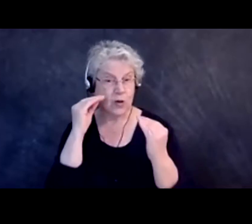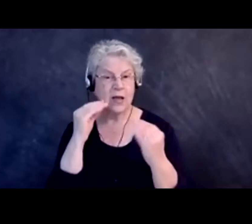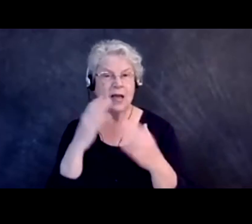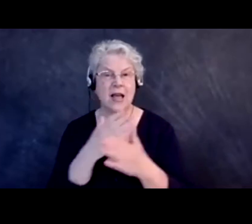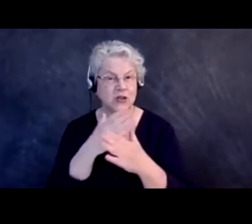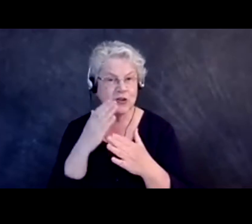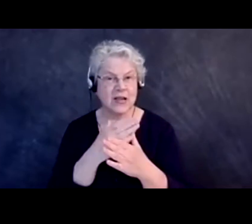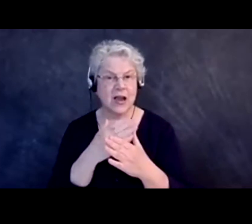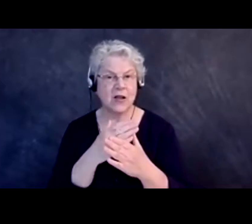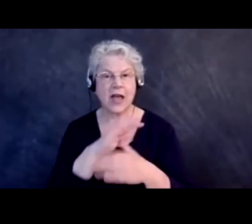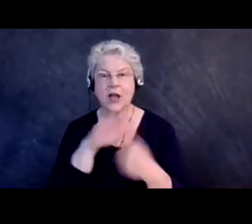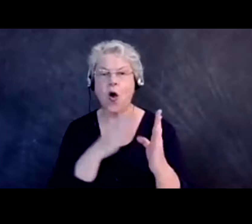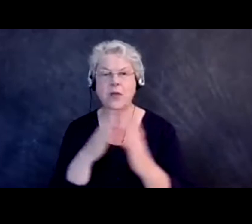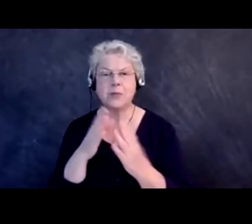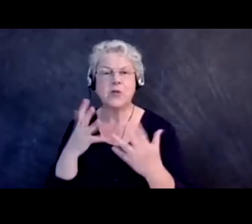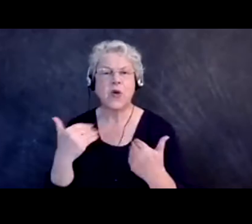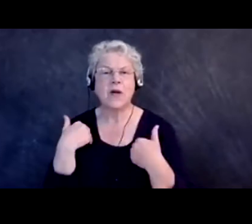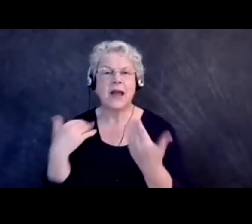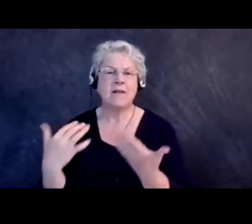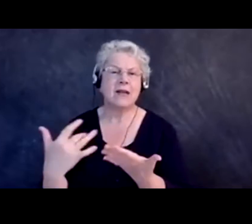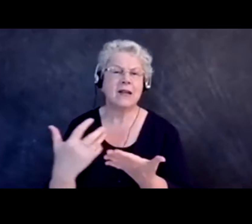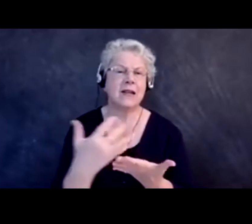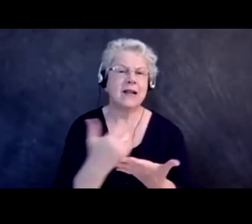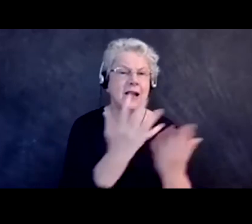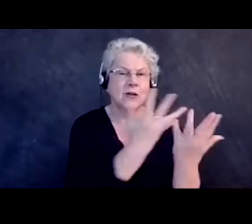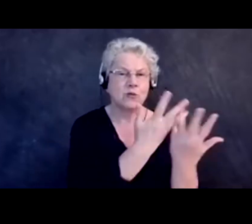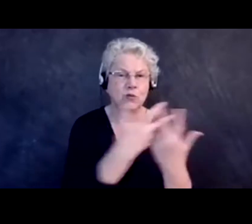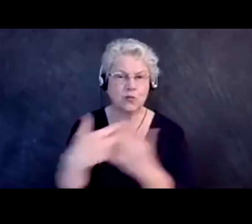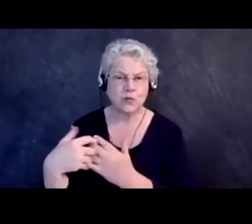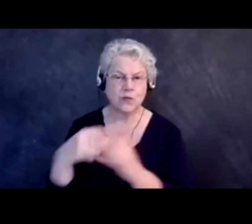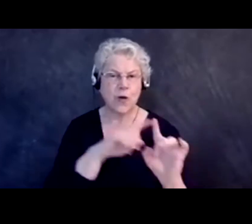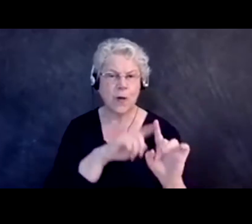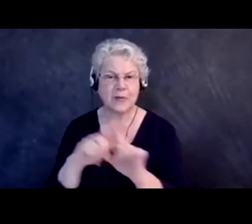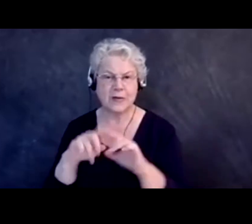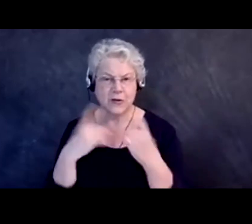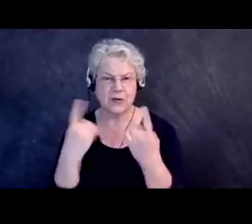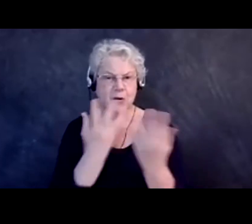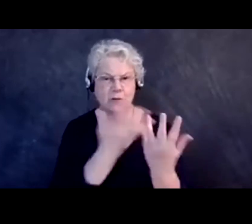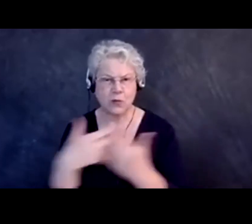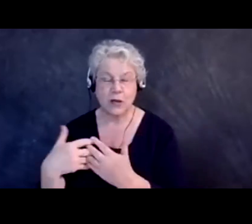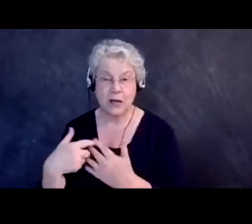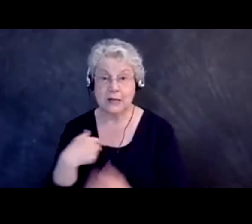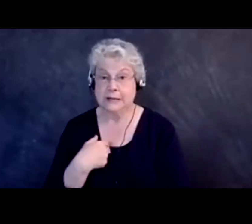all the plans that we may have in place in the different departments, I'm not even sure if like